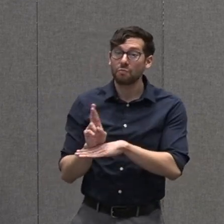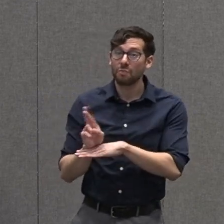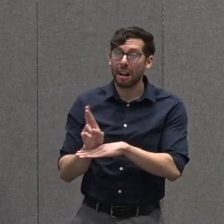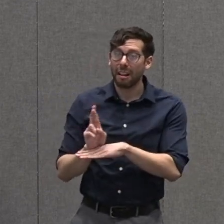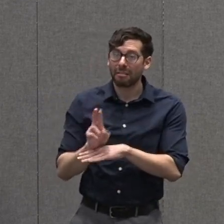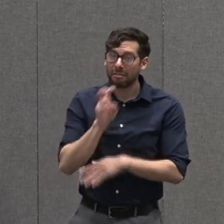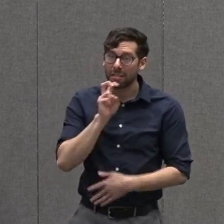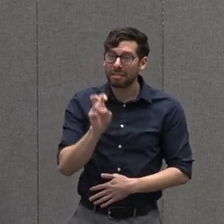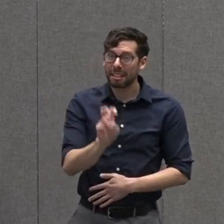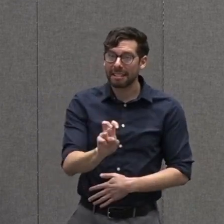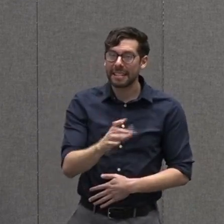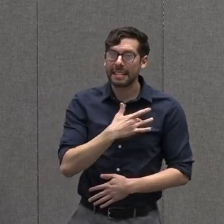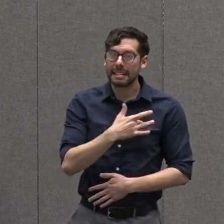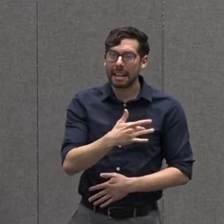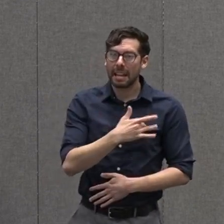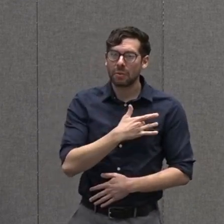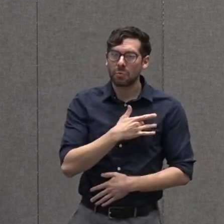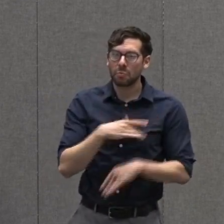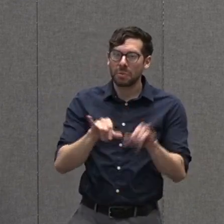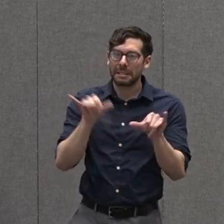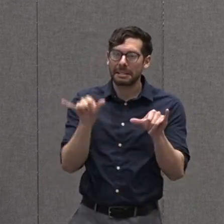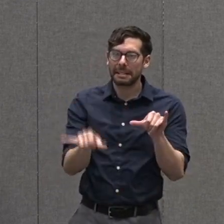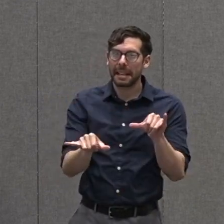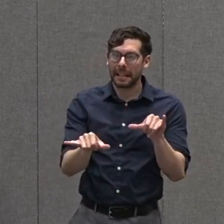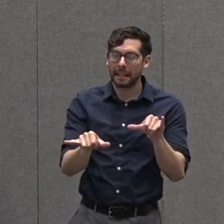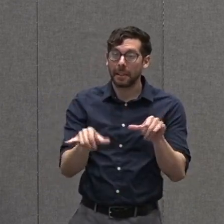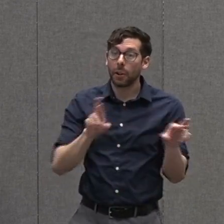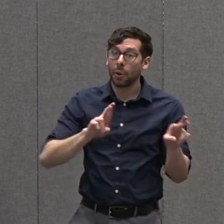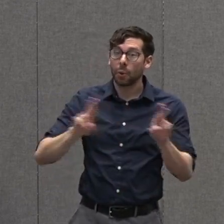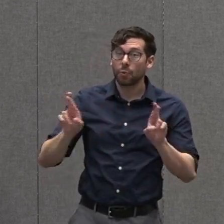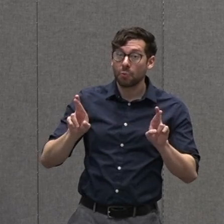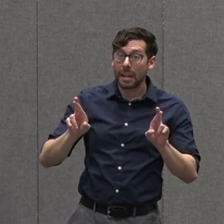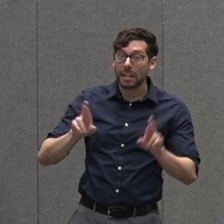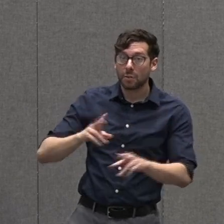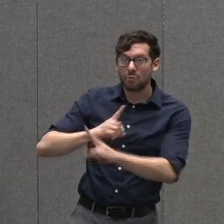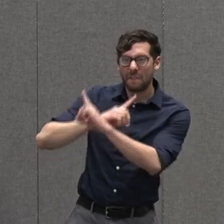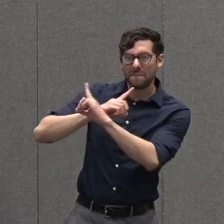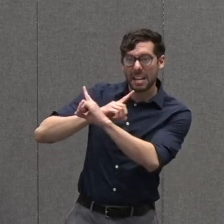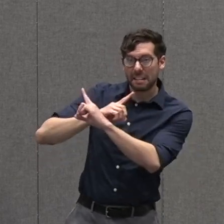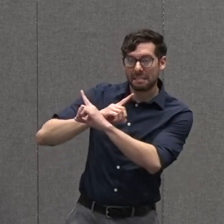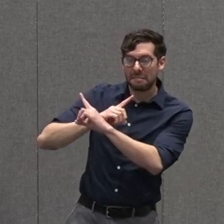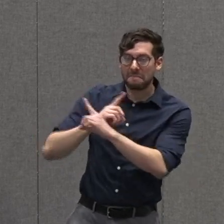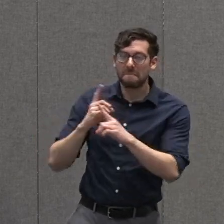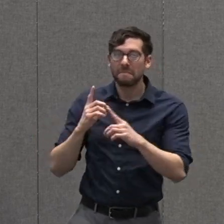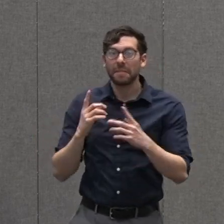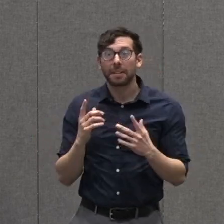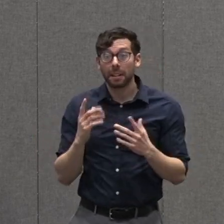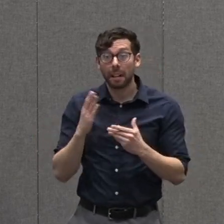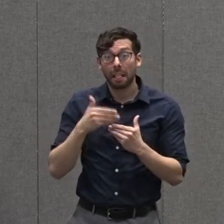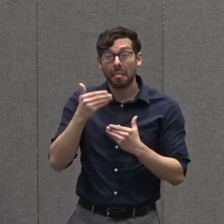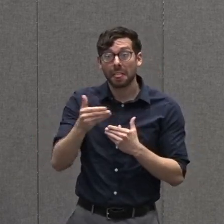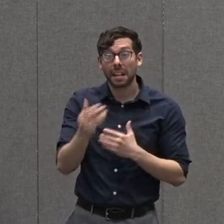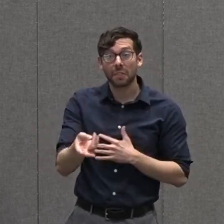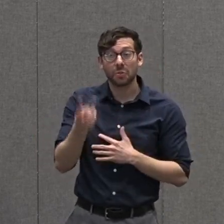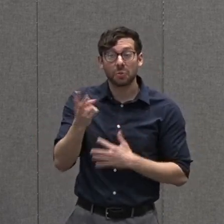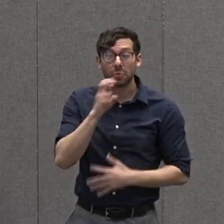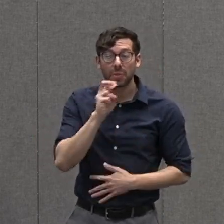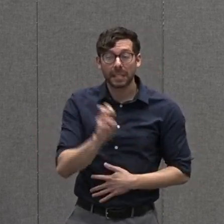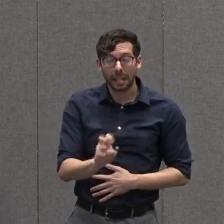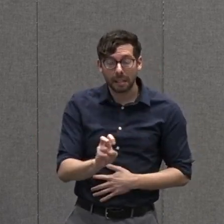Sit still, they'll be ready to defend themselves. We'll see the next two snakes. The prairie rattlesnake, and the western diamondback